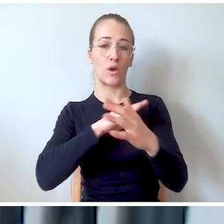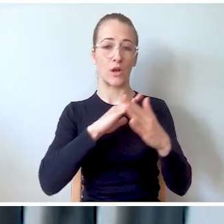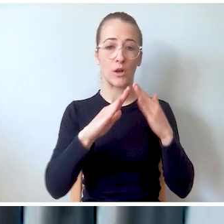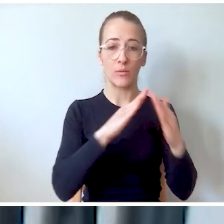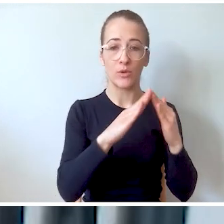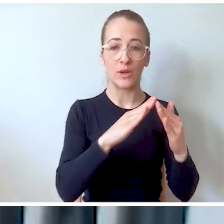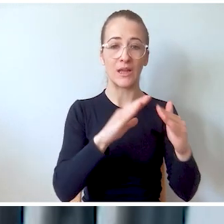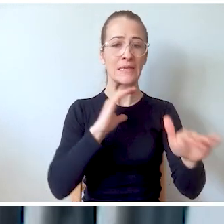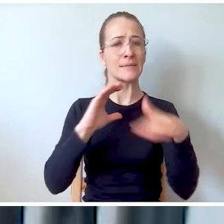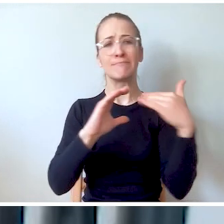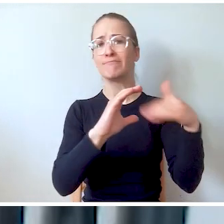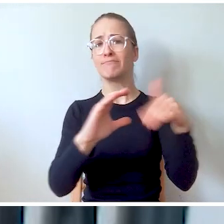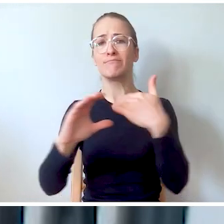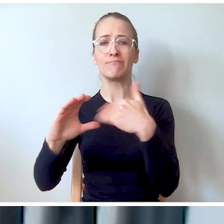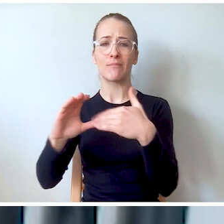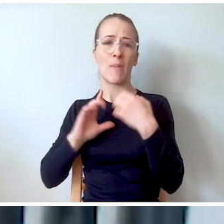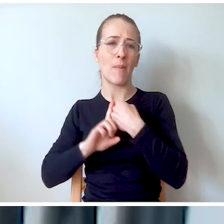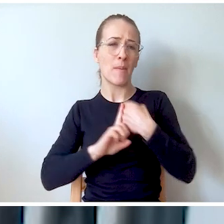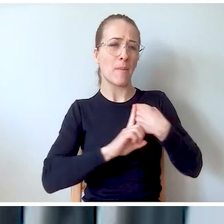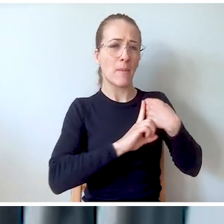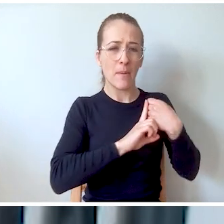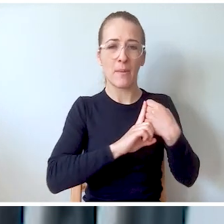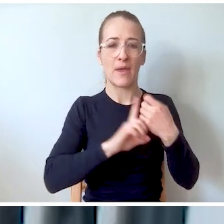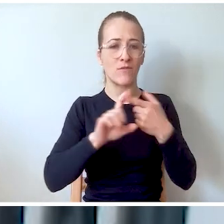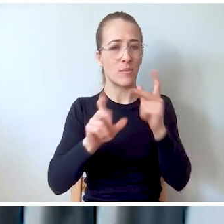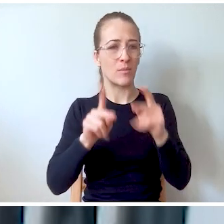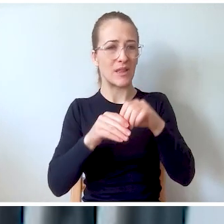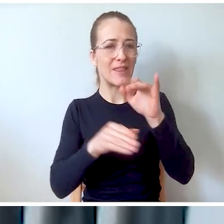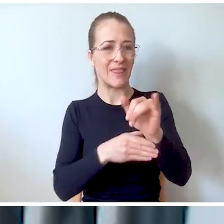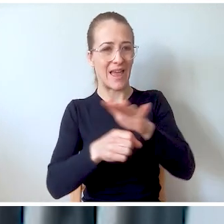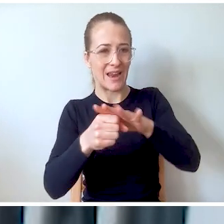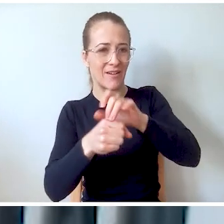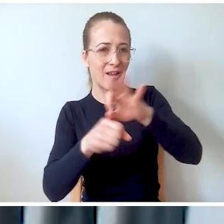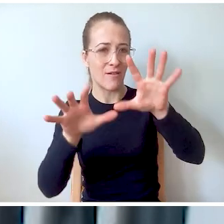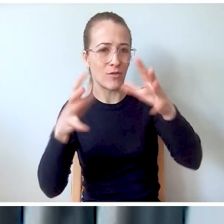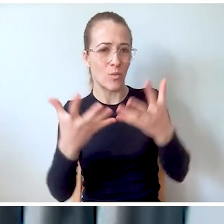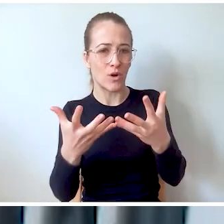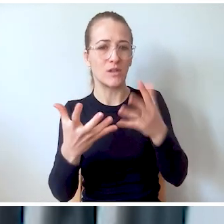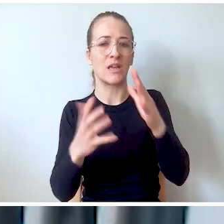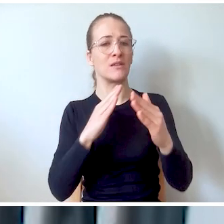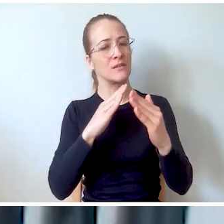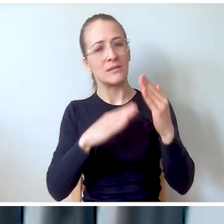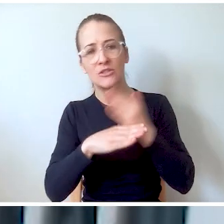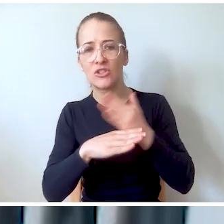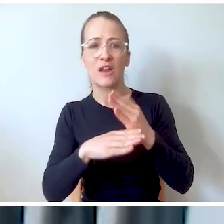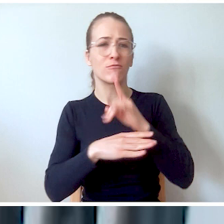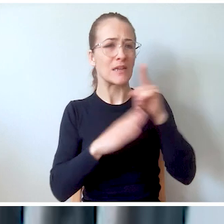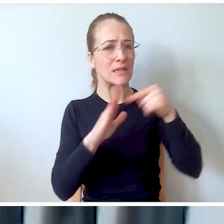I receive emails from people from that part of the world. And they share just deeply personal stories with me